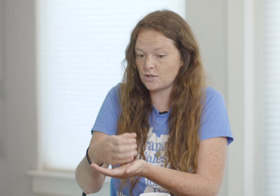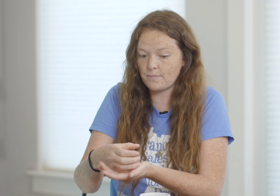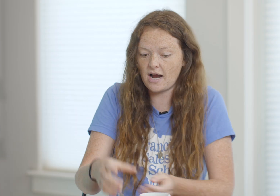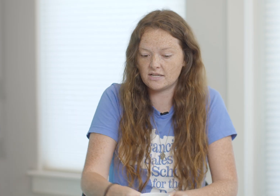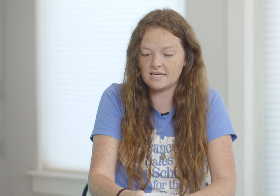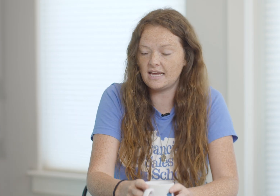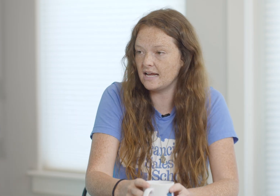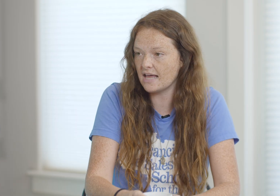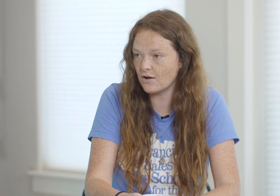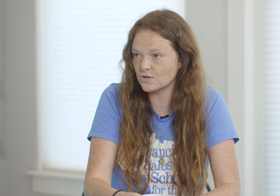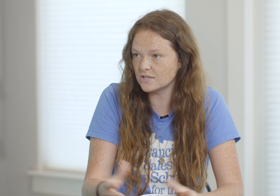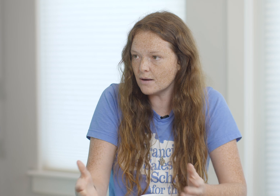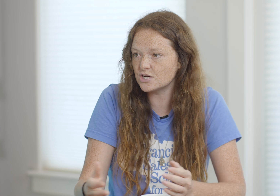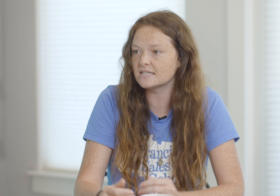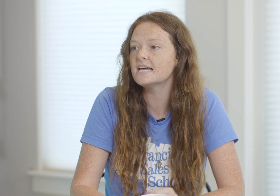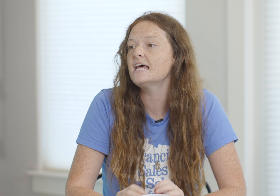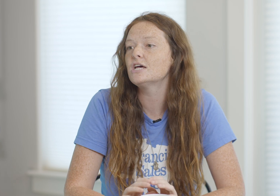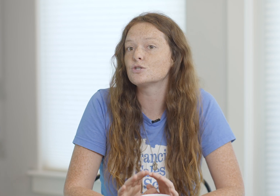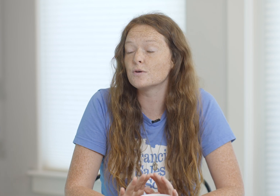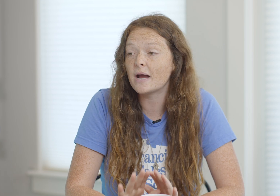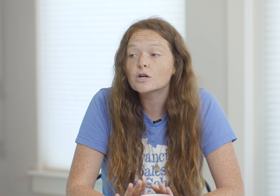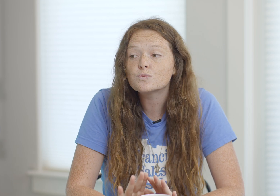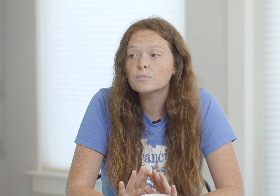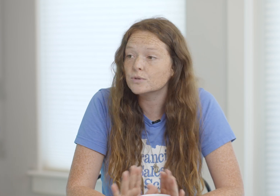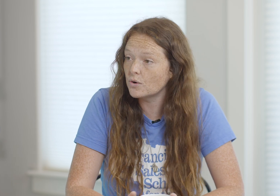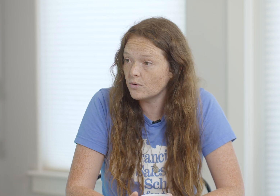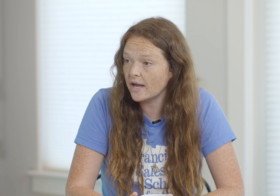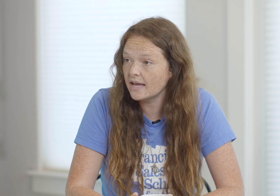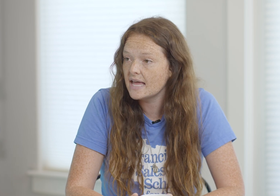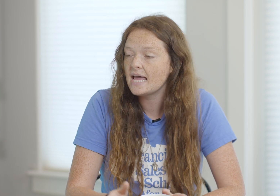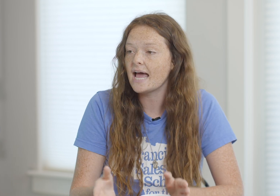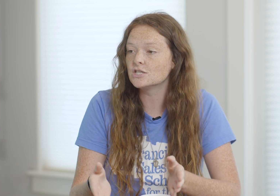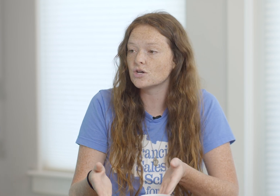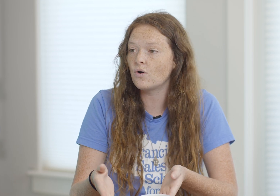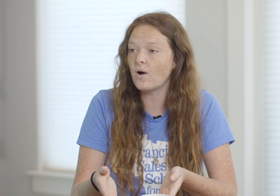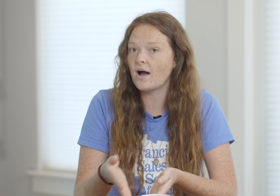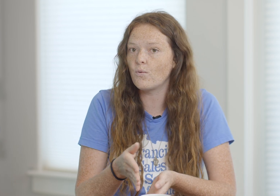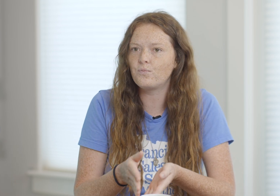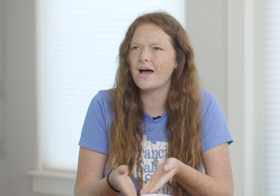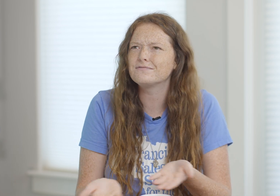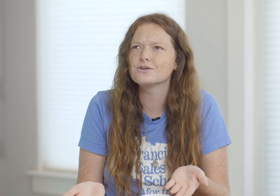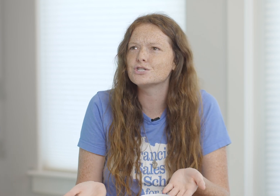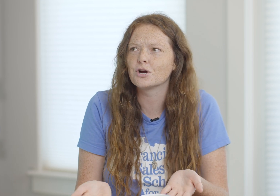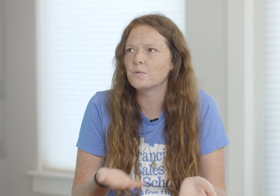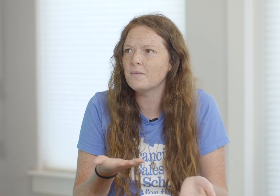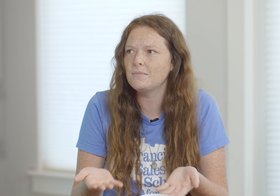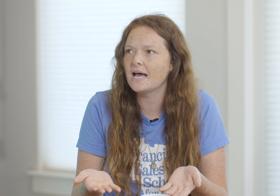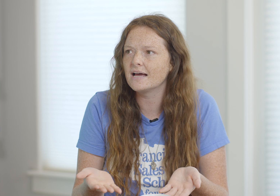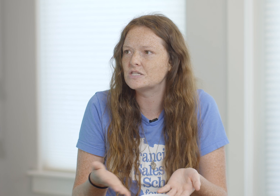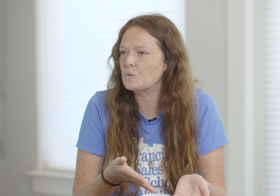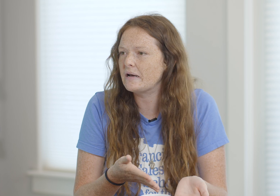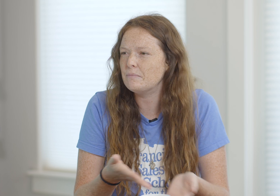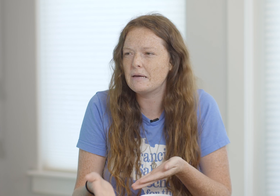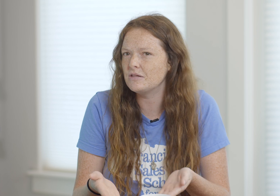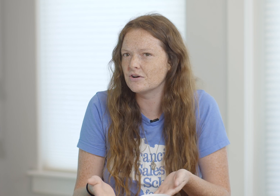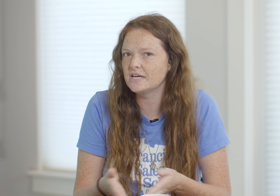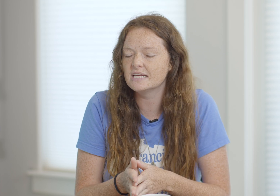with their parents and getting the household object. So the parents were blown away and so that first term we maybe had 20, maybe 30 kids.